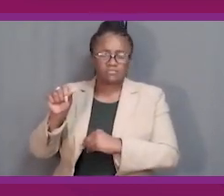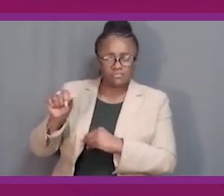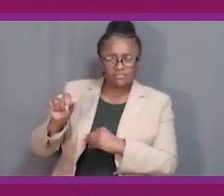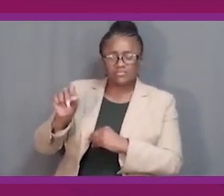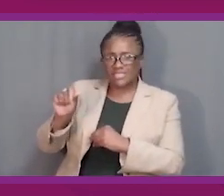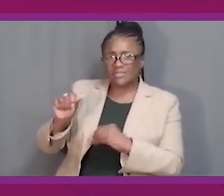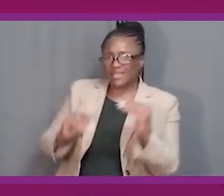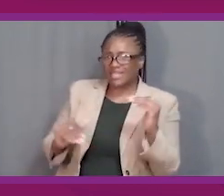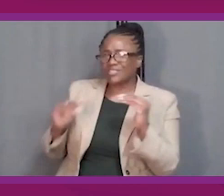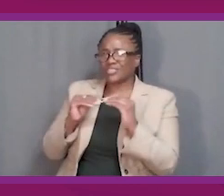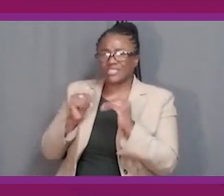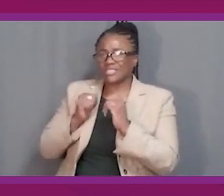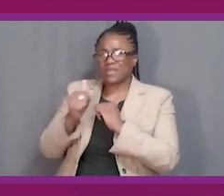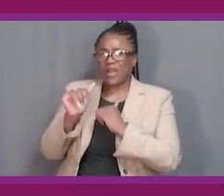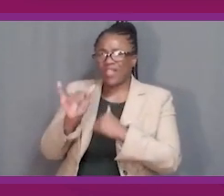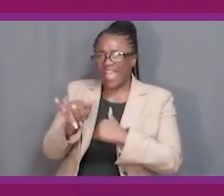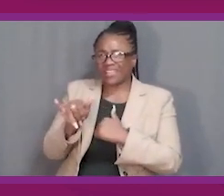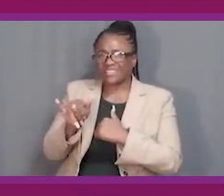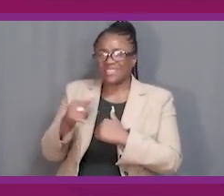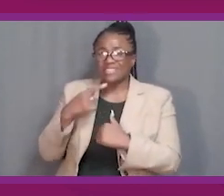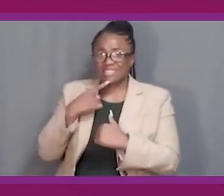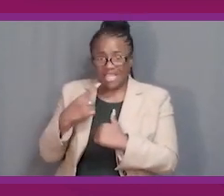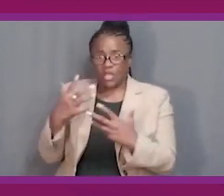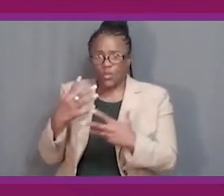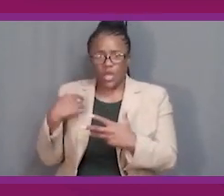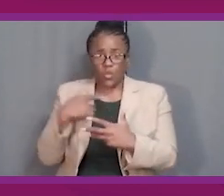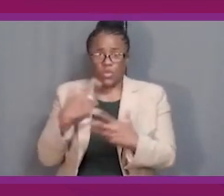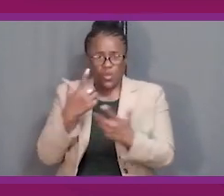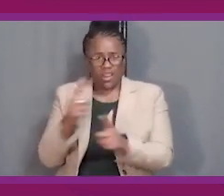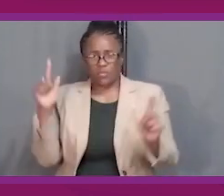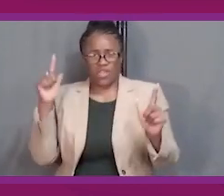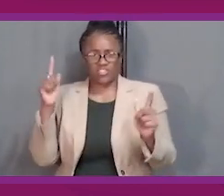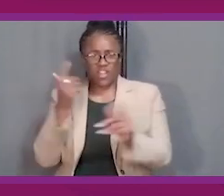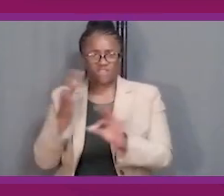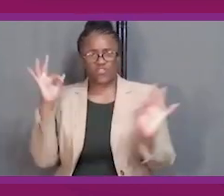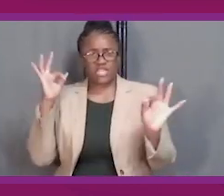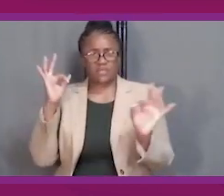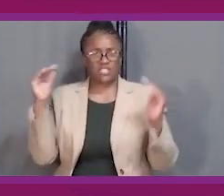freedom and justice for disabled people and our communities." And we have to acknowledge that